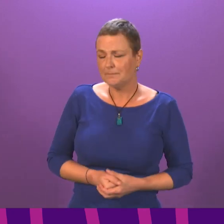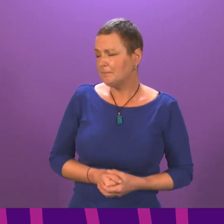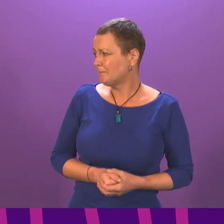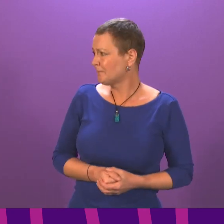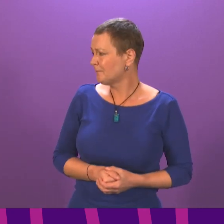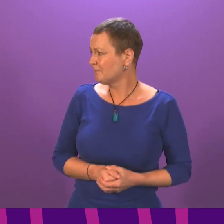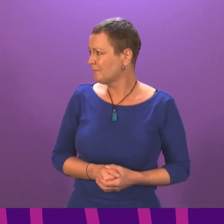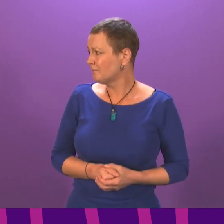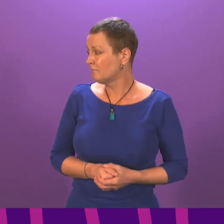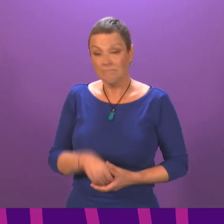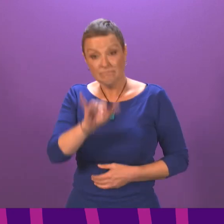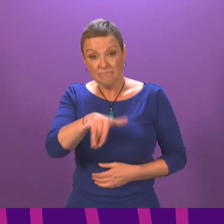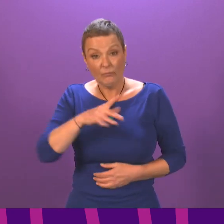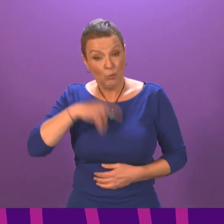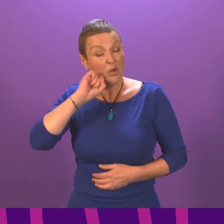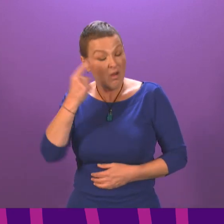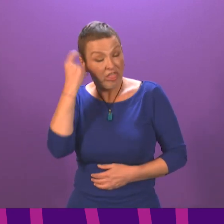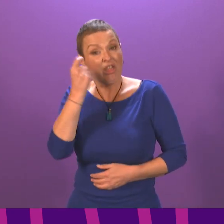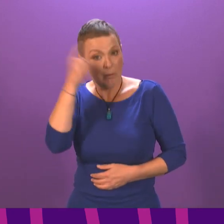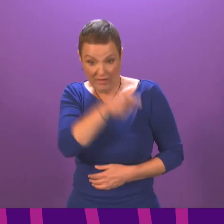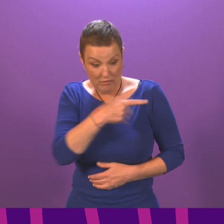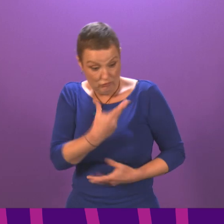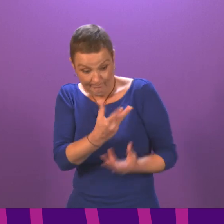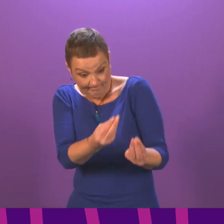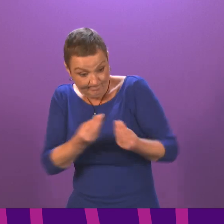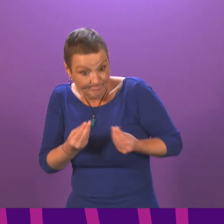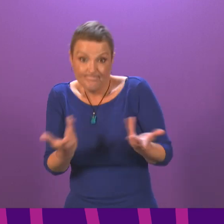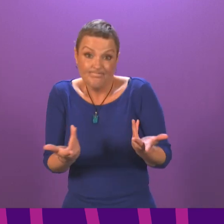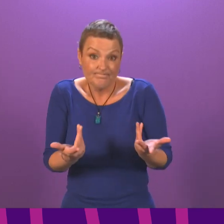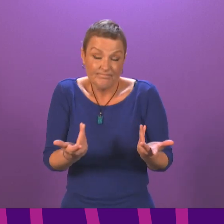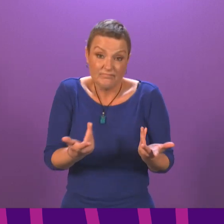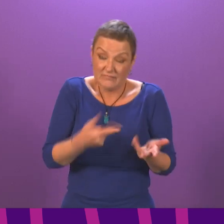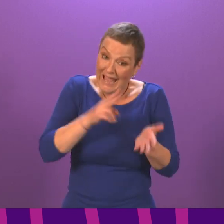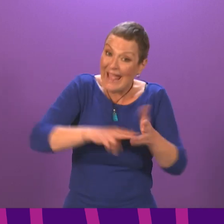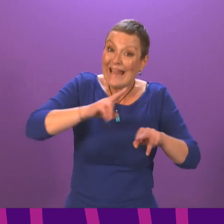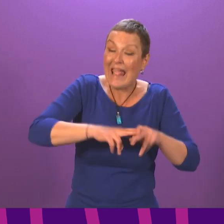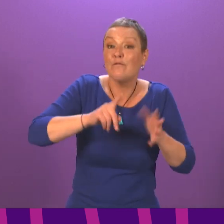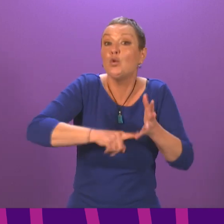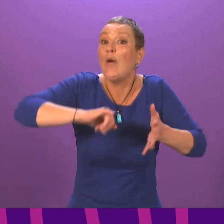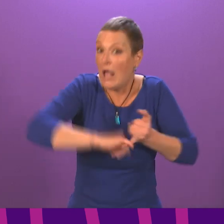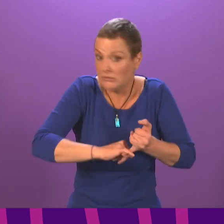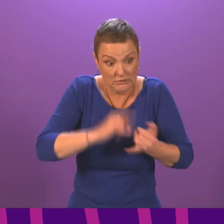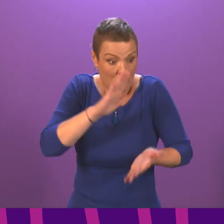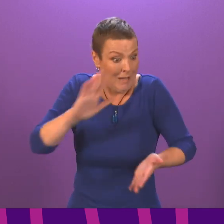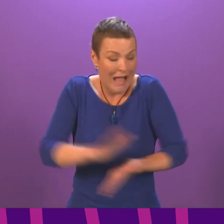any reasonable suggestions that are made by organisations such as NFUS. Fly-tipping is